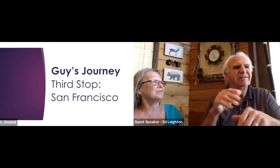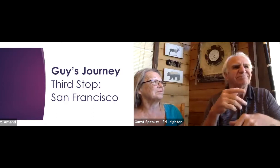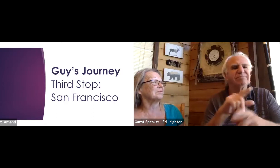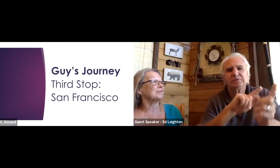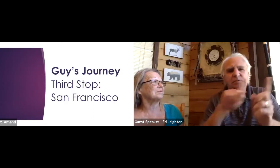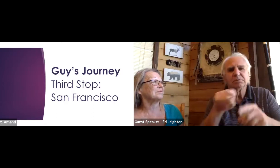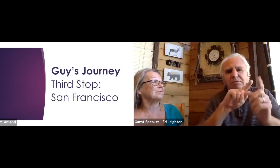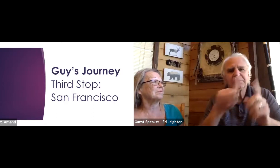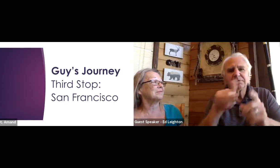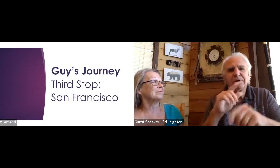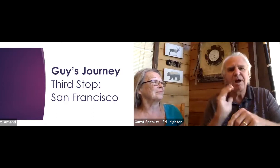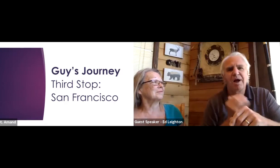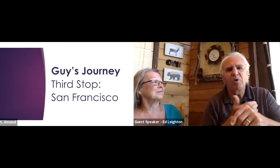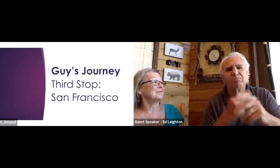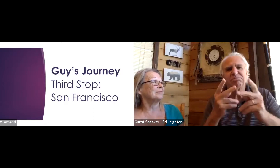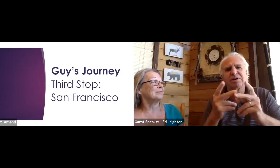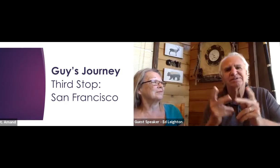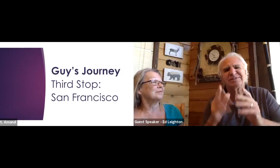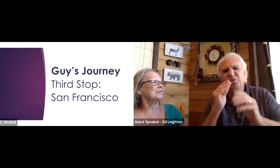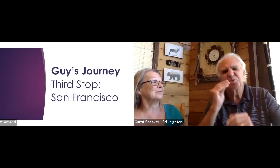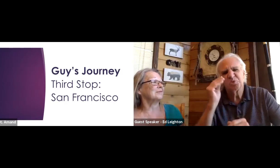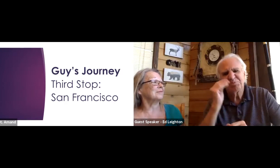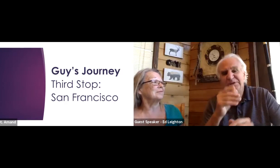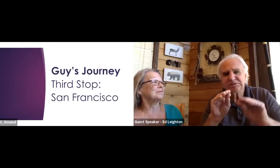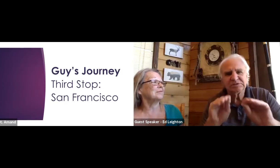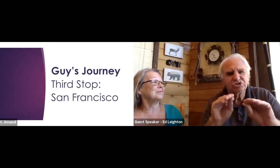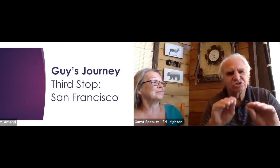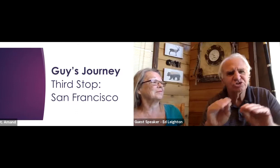and Guy was amazing with them.